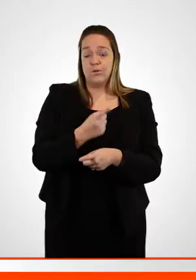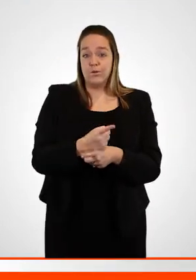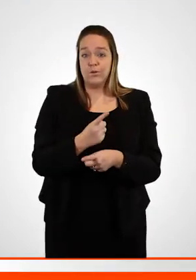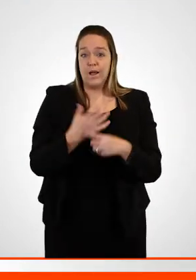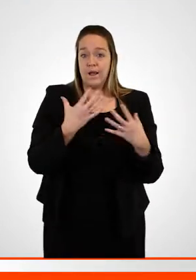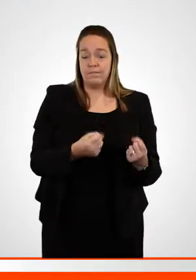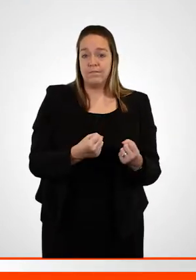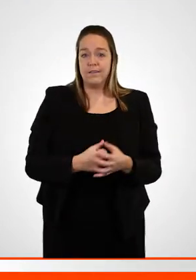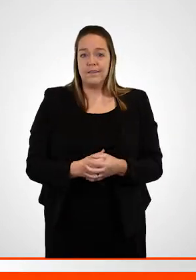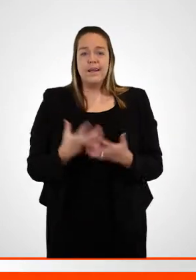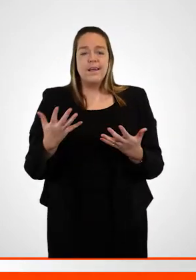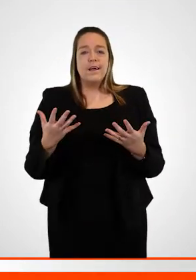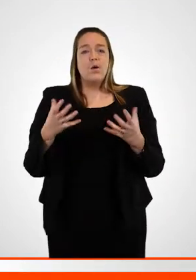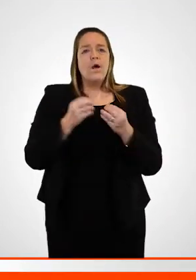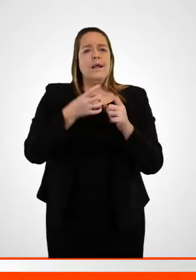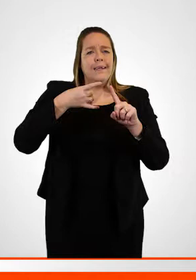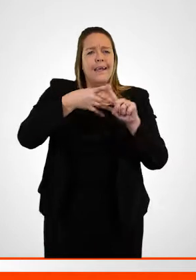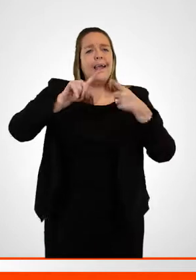much less difficulty in terms of the sort of explicit information.